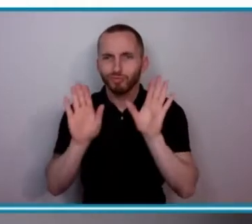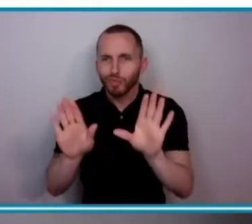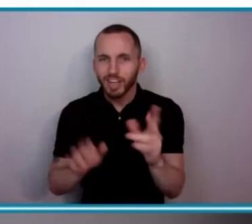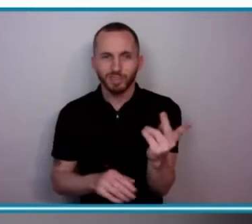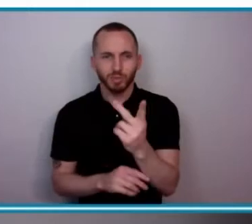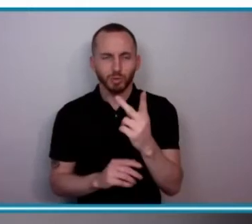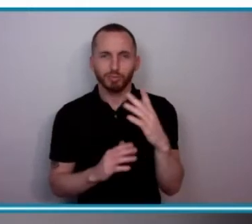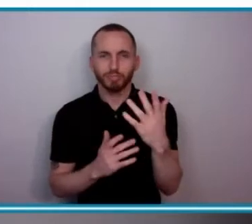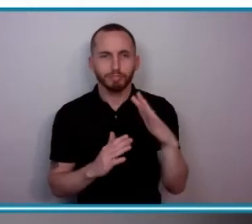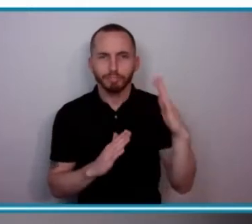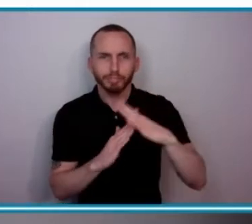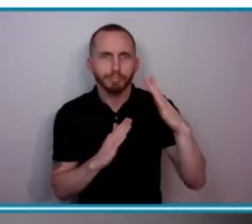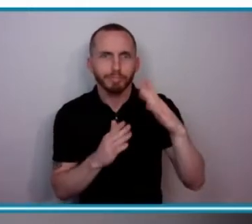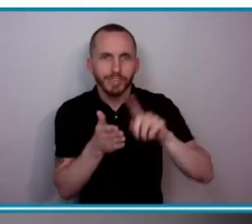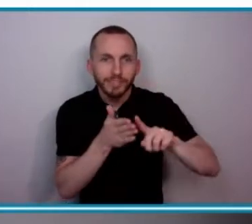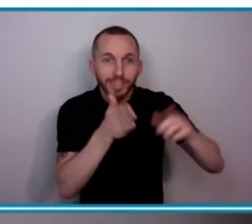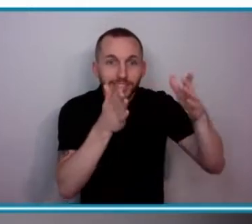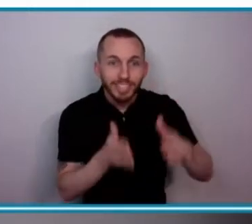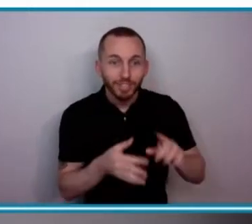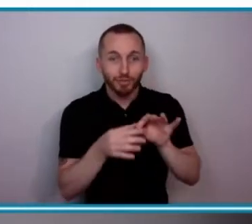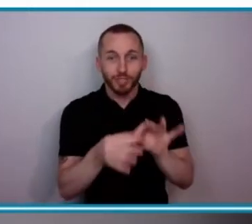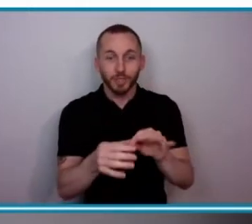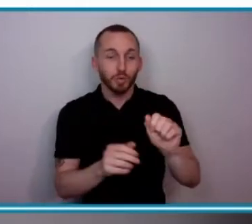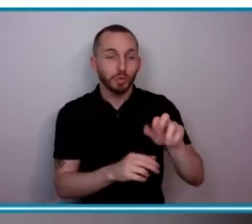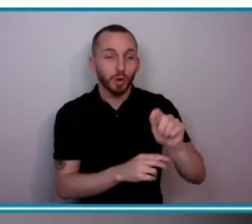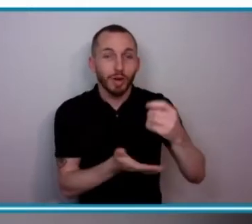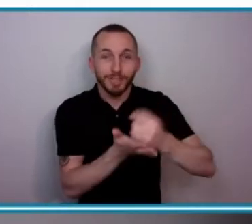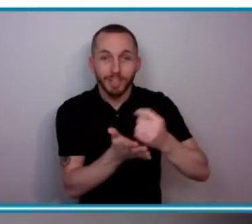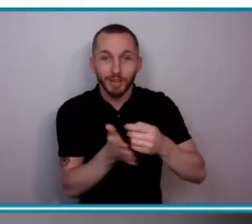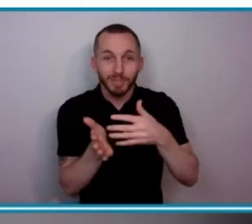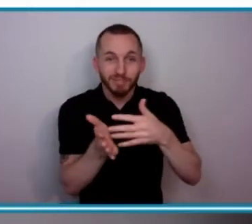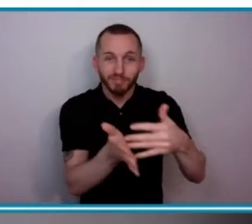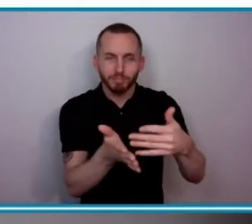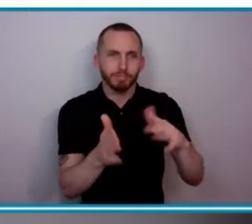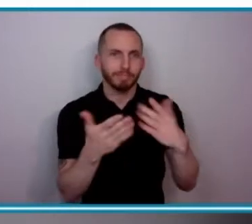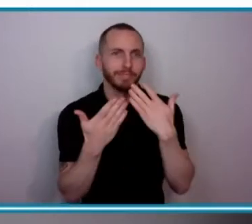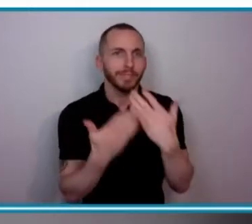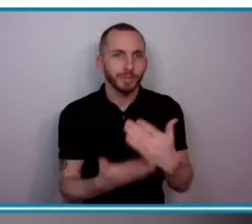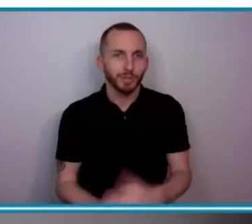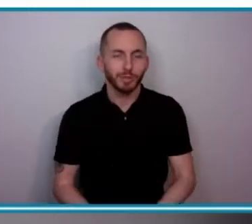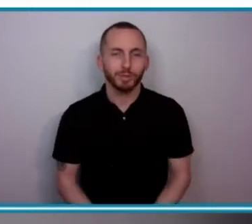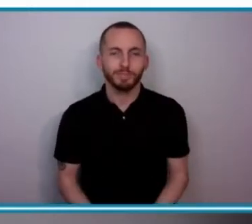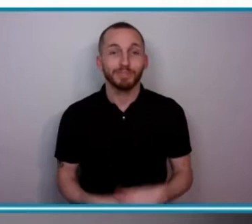on the art therapy studies and now from the music therapy perspective, Dr. Bradt can you